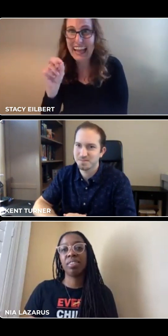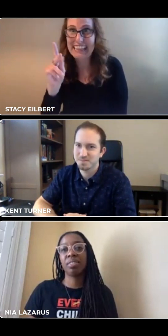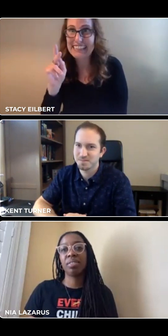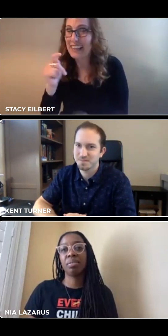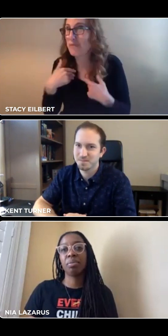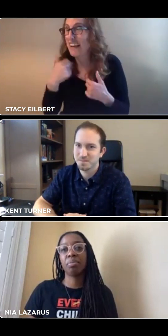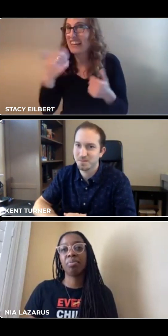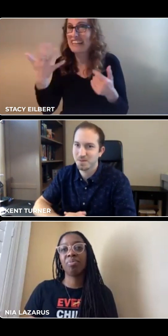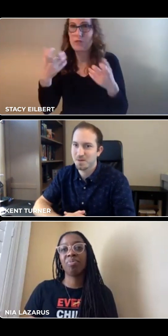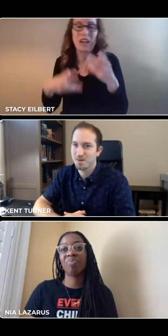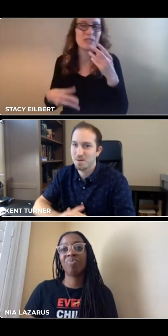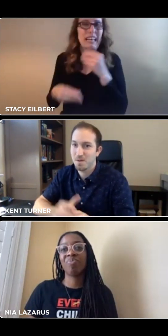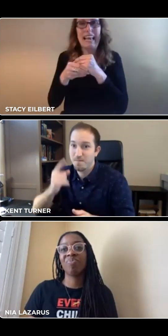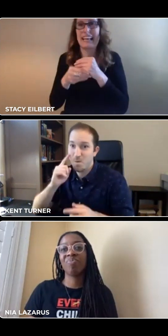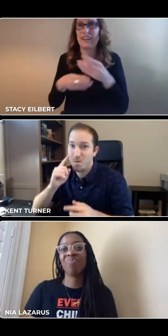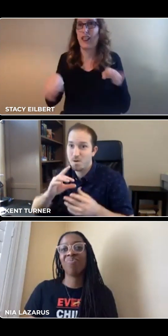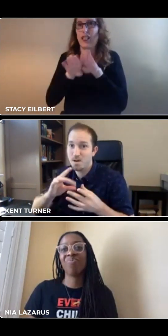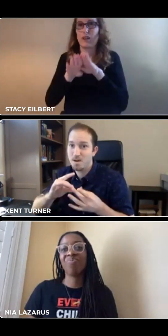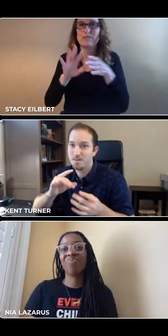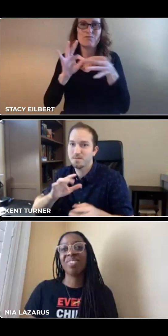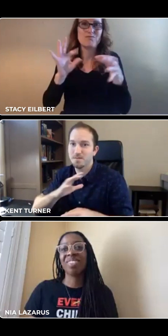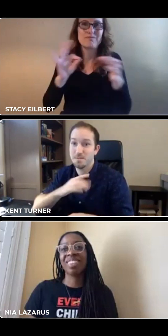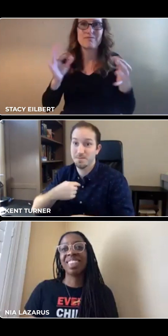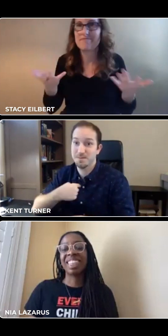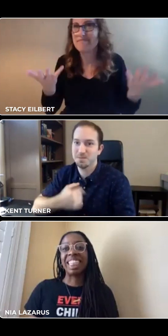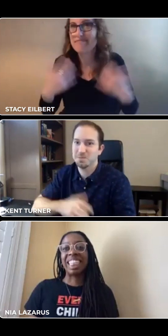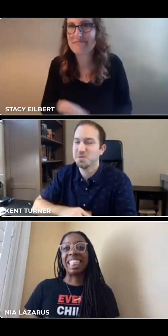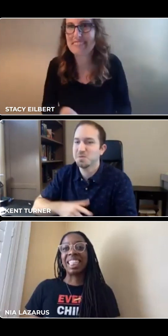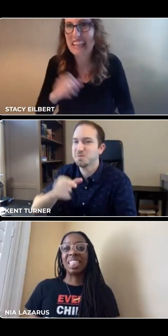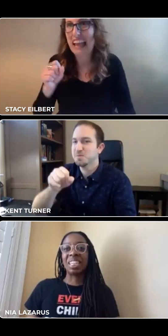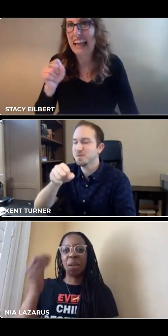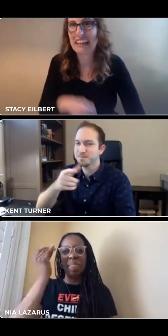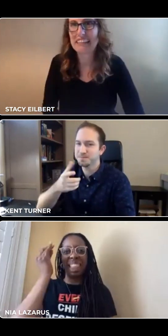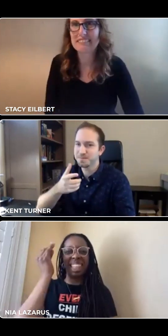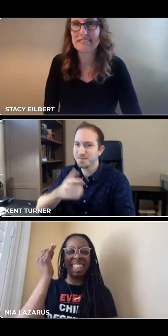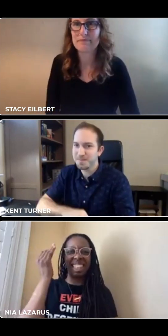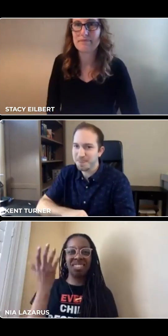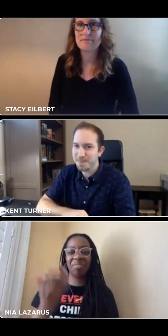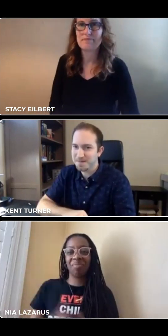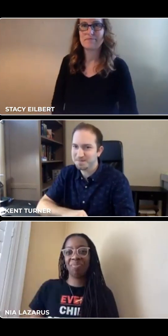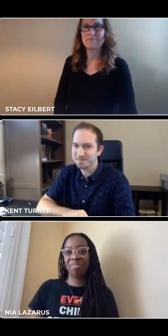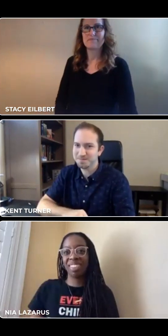Nia and Kent, do either of you have something? Some closing remarks that you'd like to add?